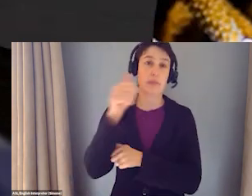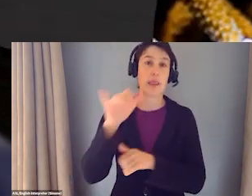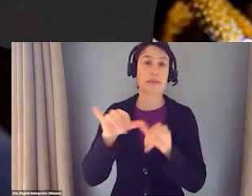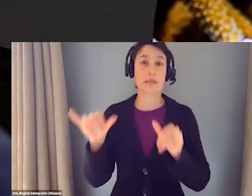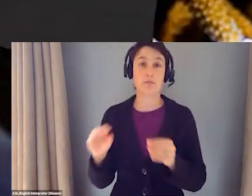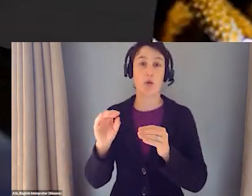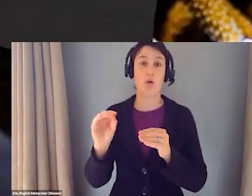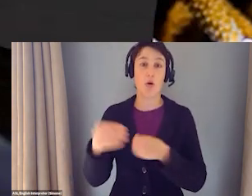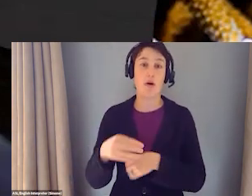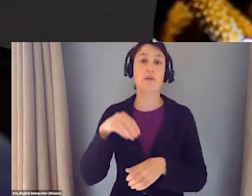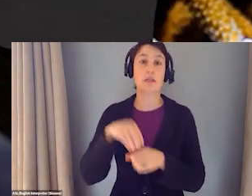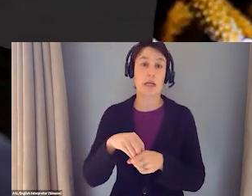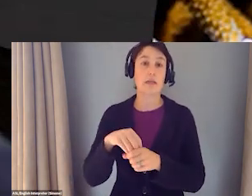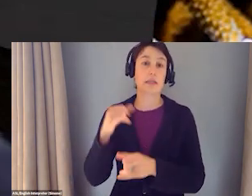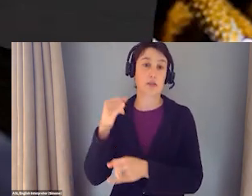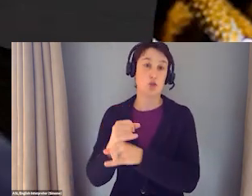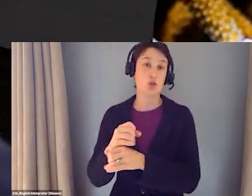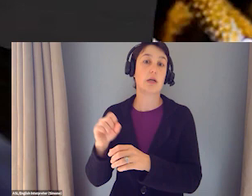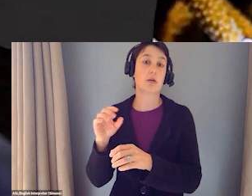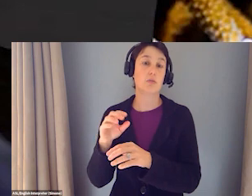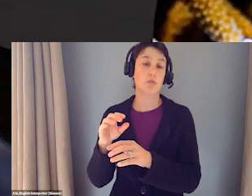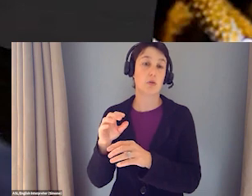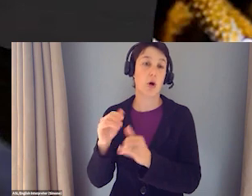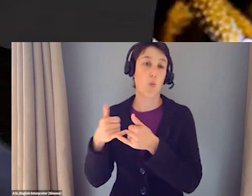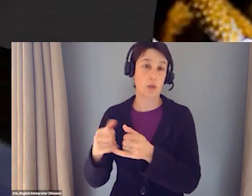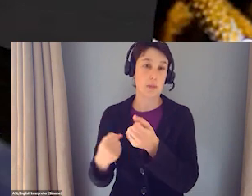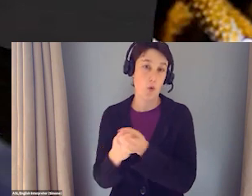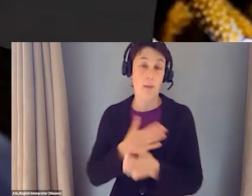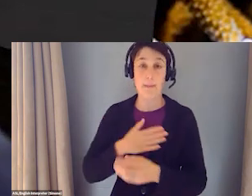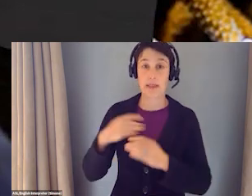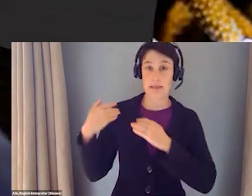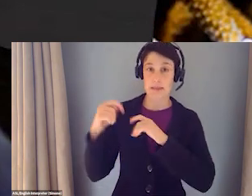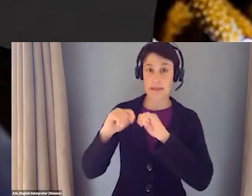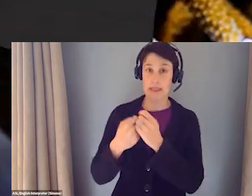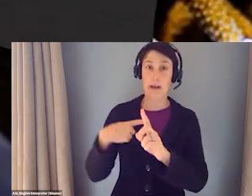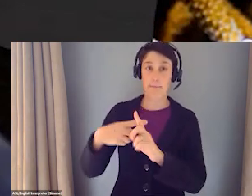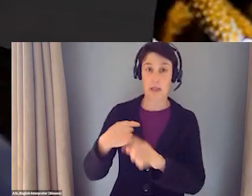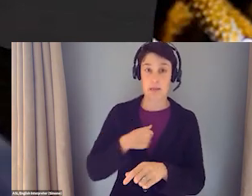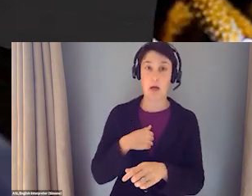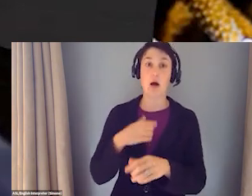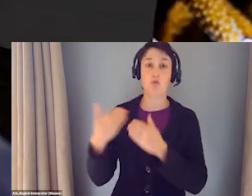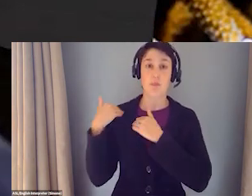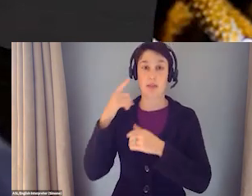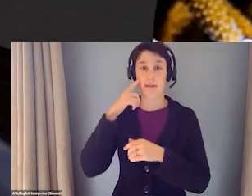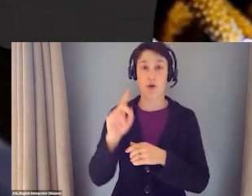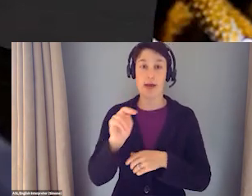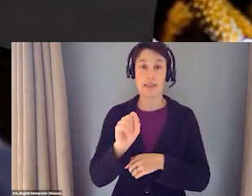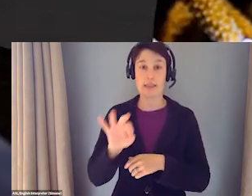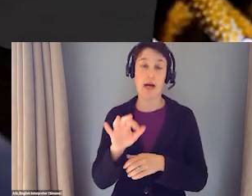My team and I are responsible for the NSF's Awards Management System, as well as the NSF's Institution System.